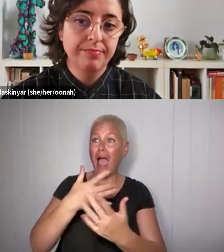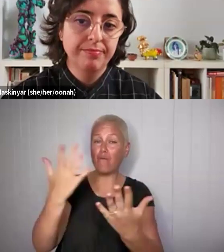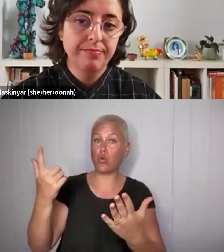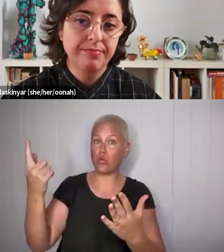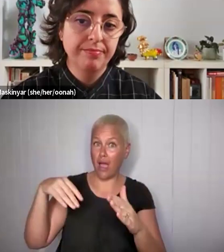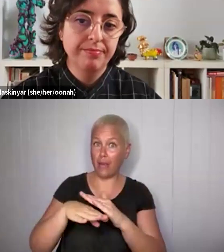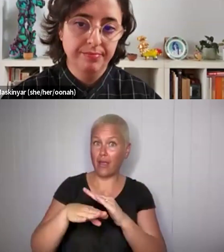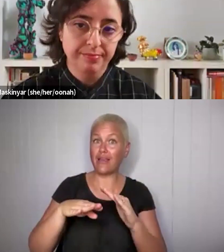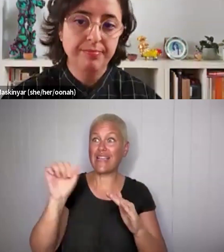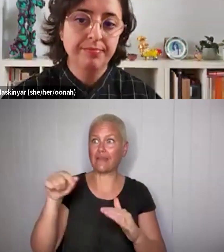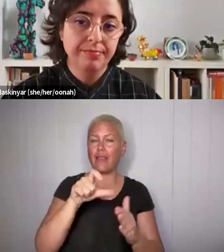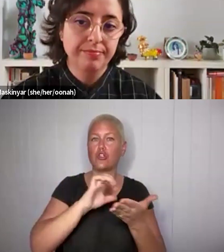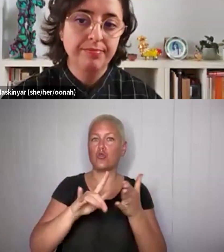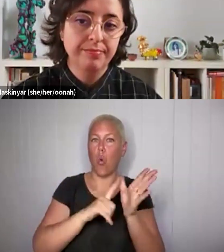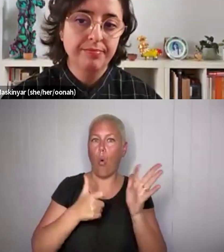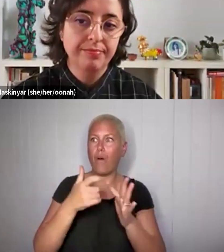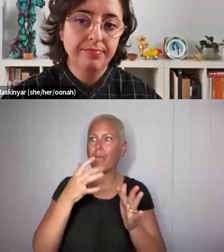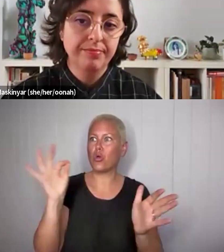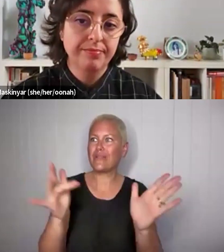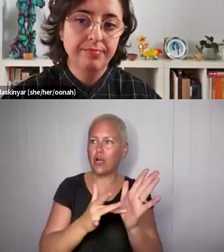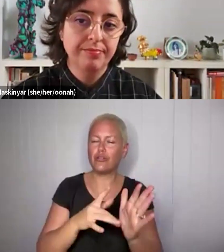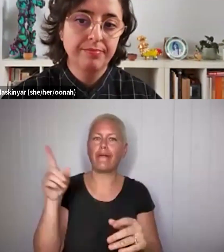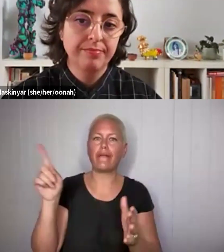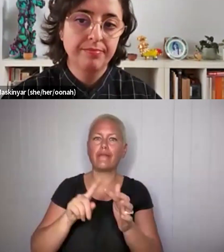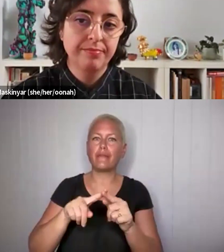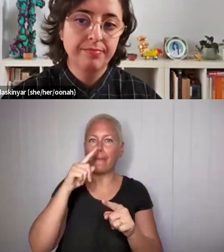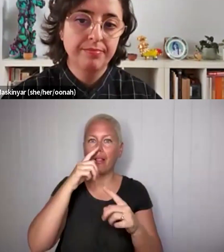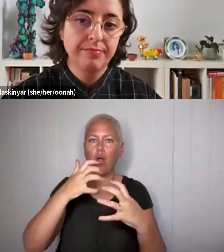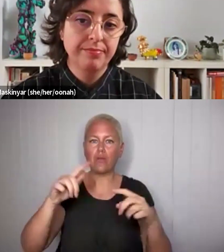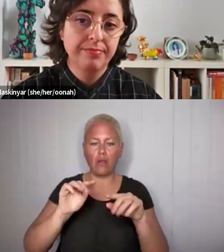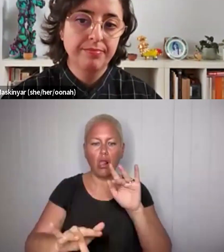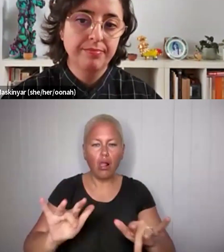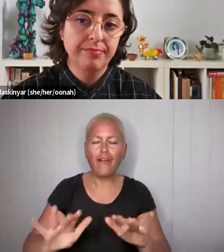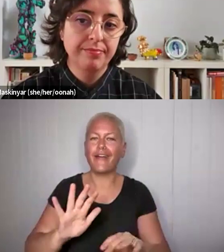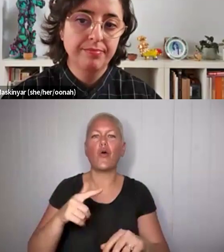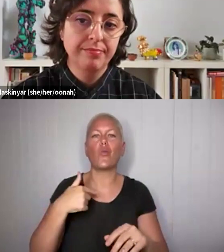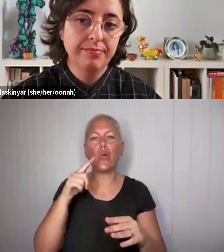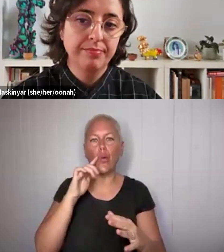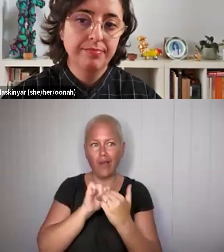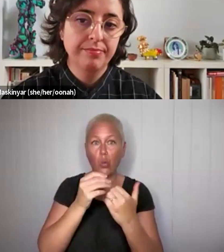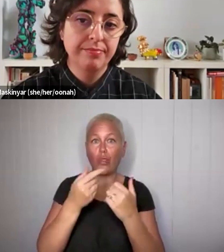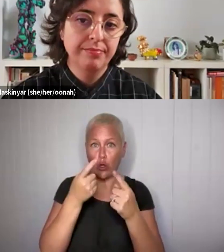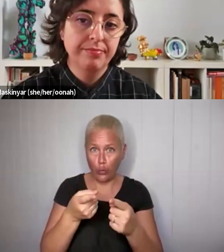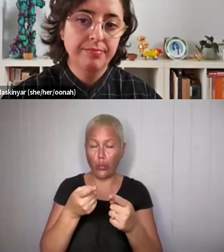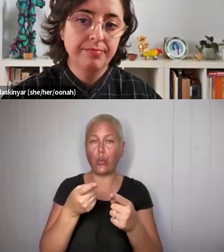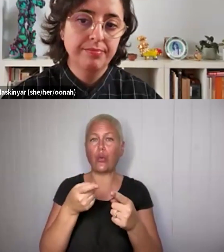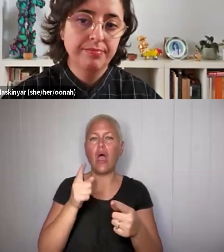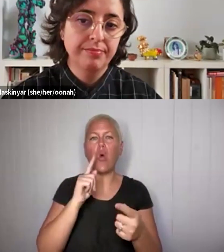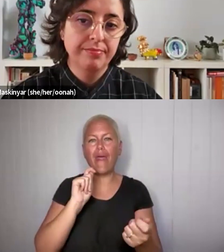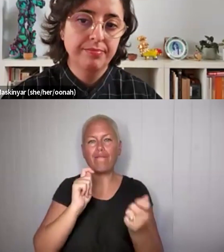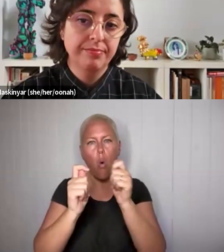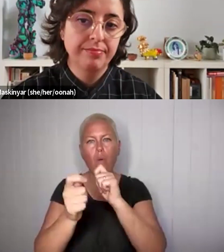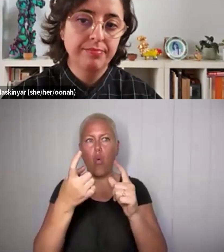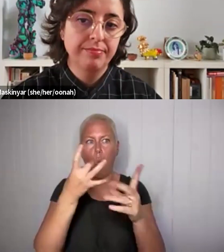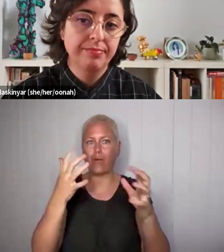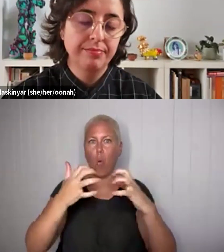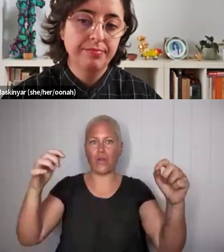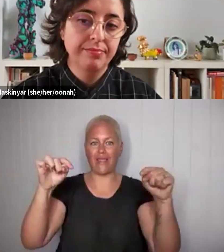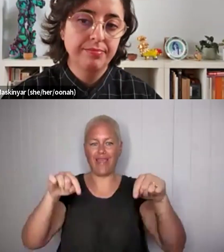please don't touch it" and then they still touch it. So we work with the audience around things